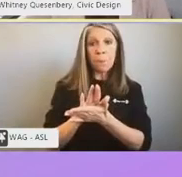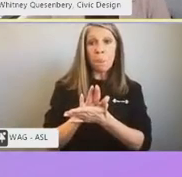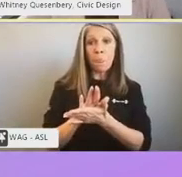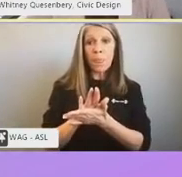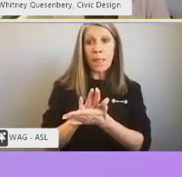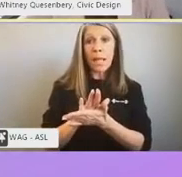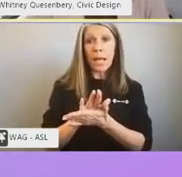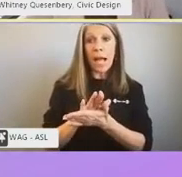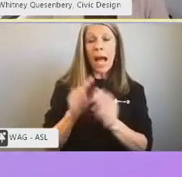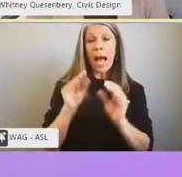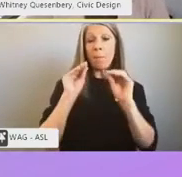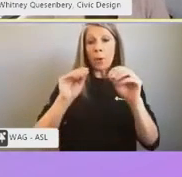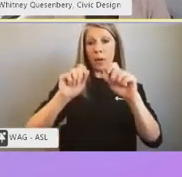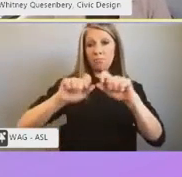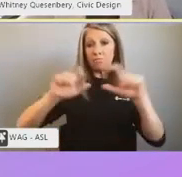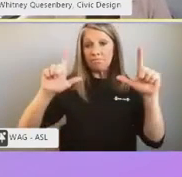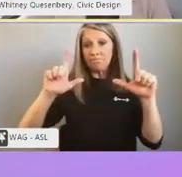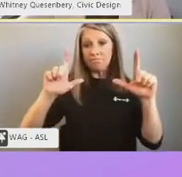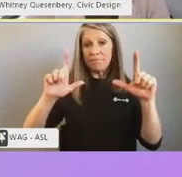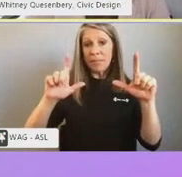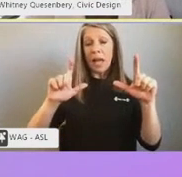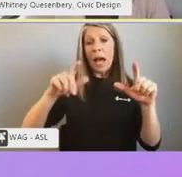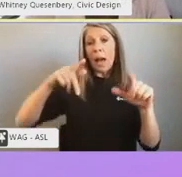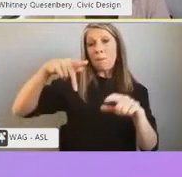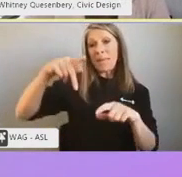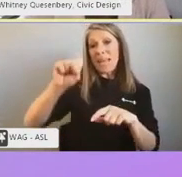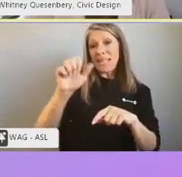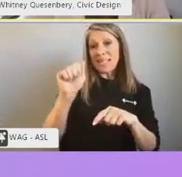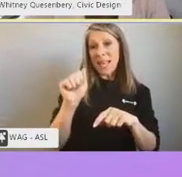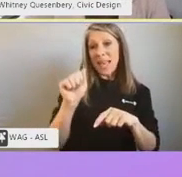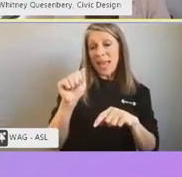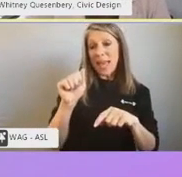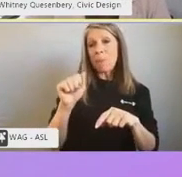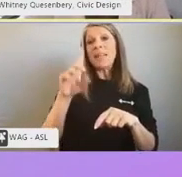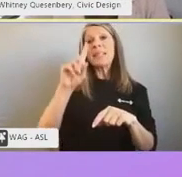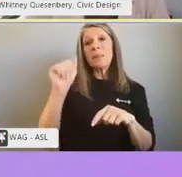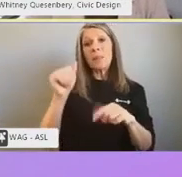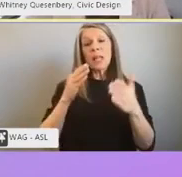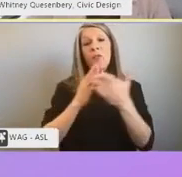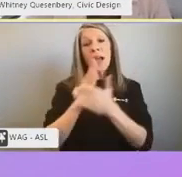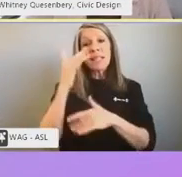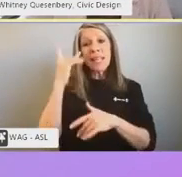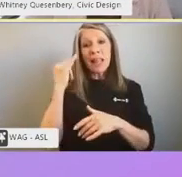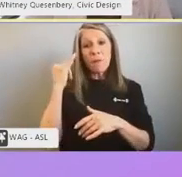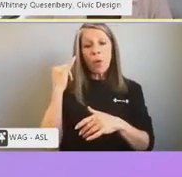disabilities, where if you can't see or handle paper. Peermak I put this